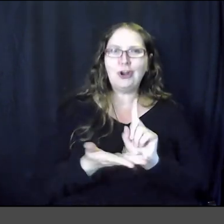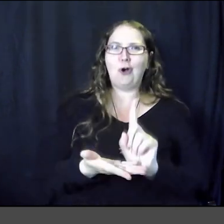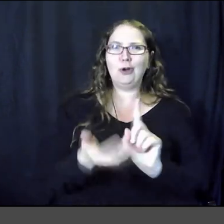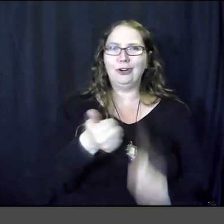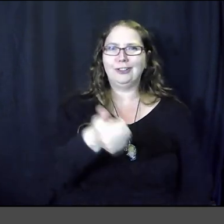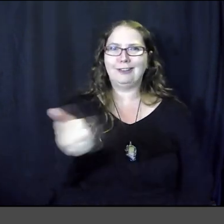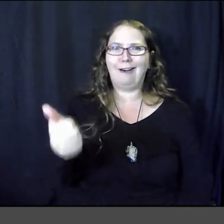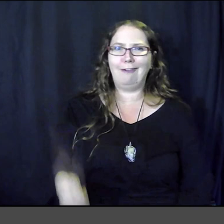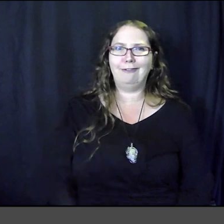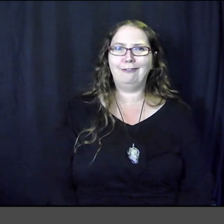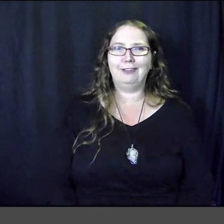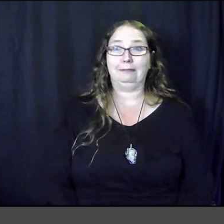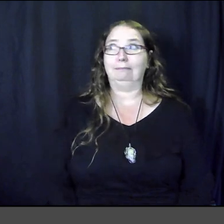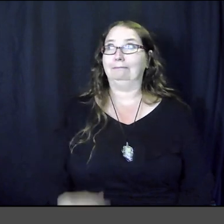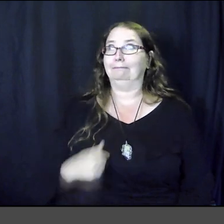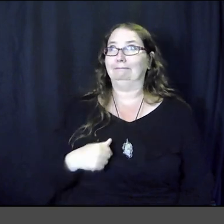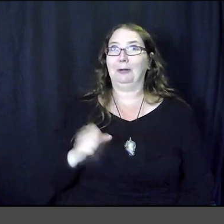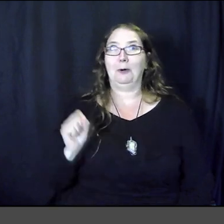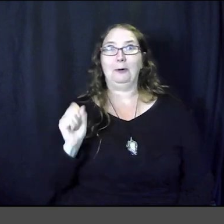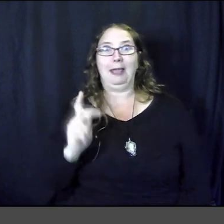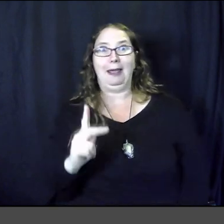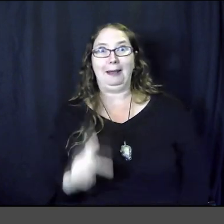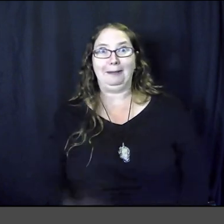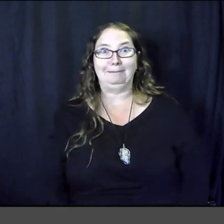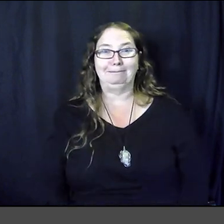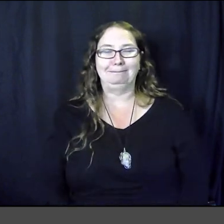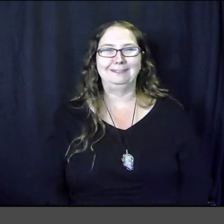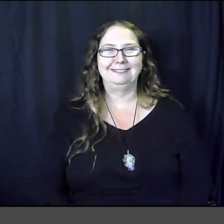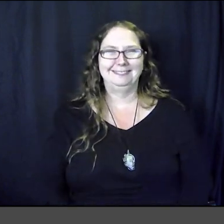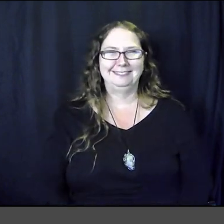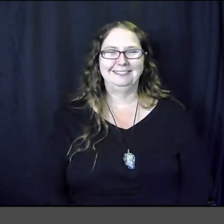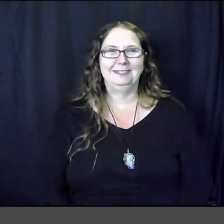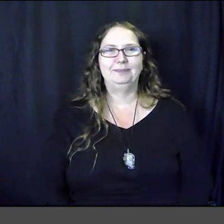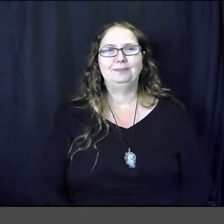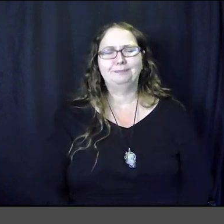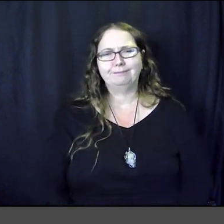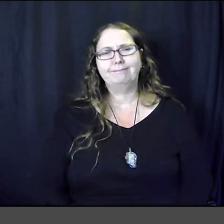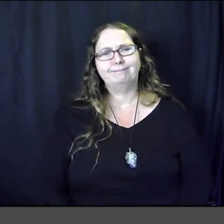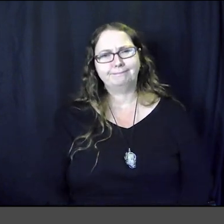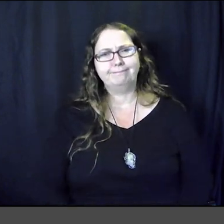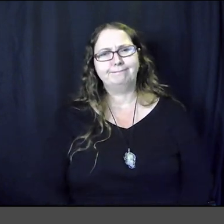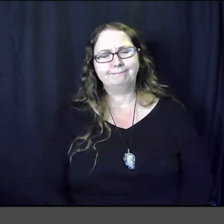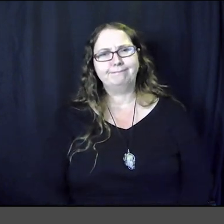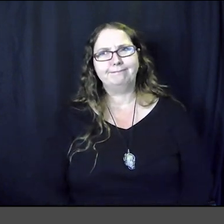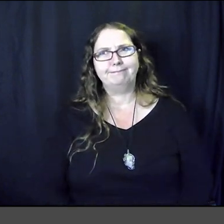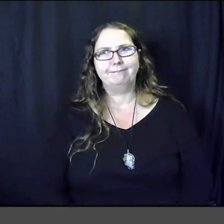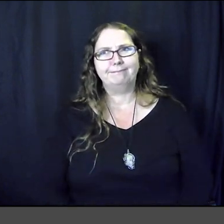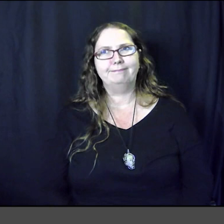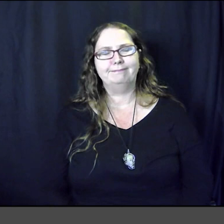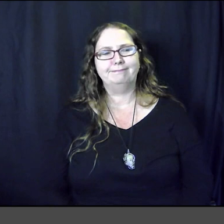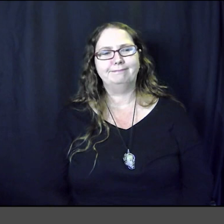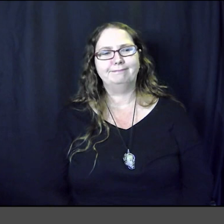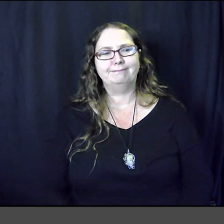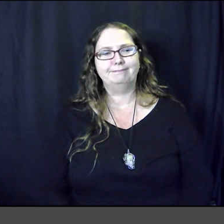AND I THINK THAT'S A THAT WAS TWO, PART OF WHAT WHAT